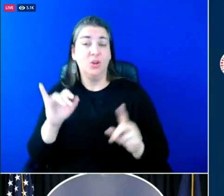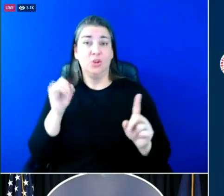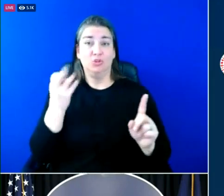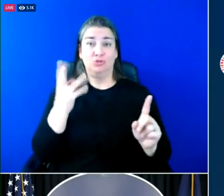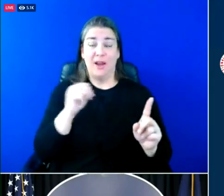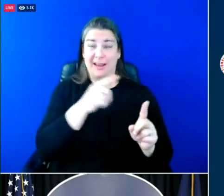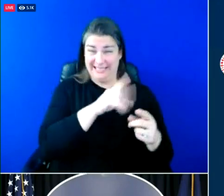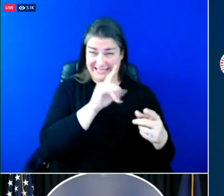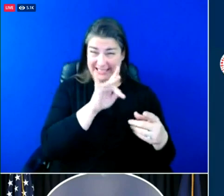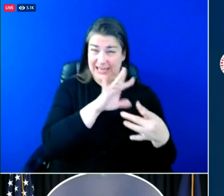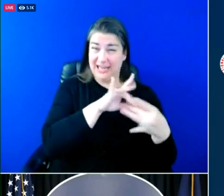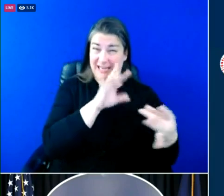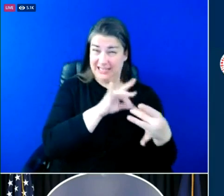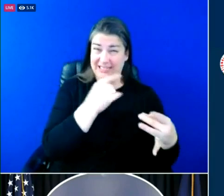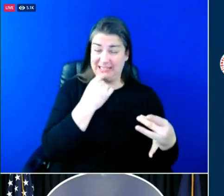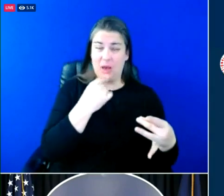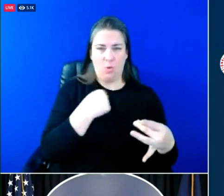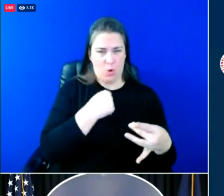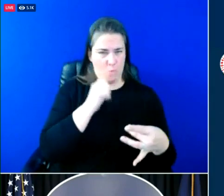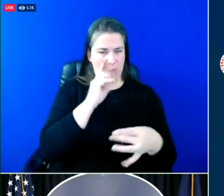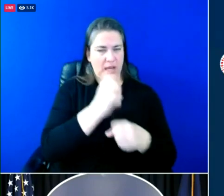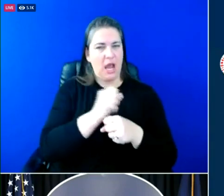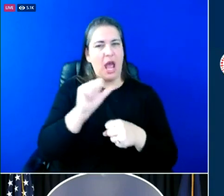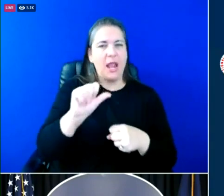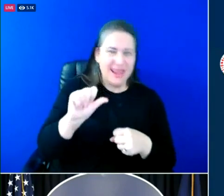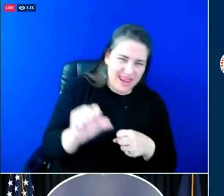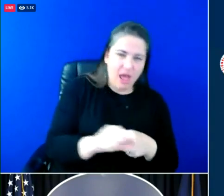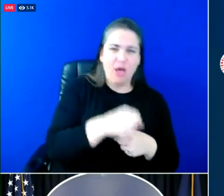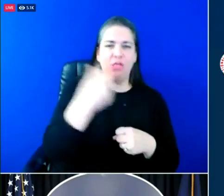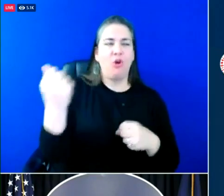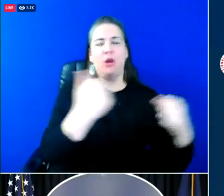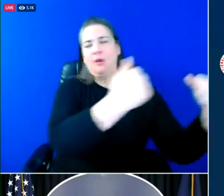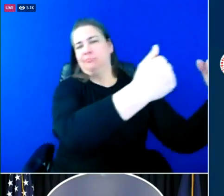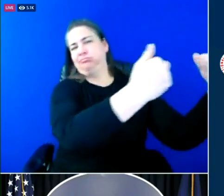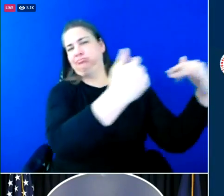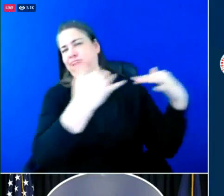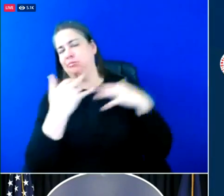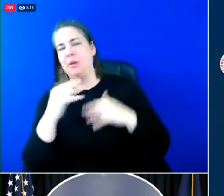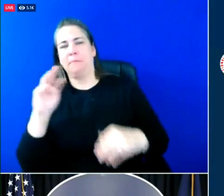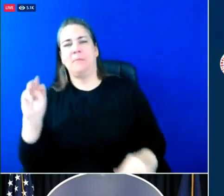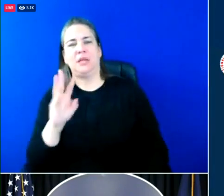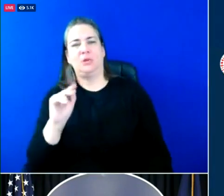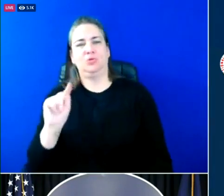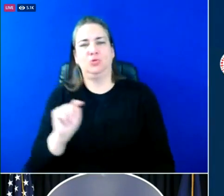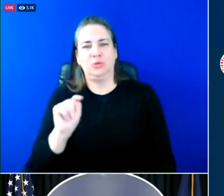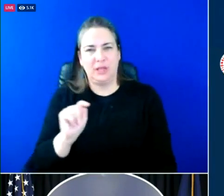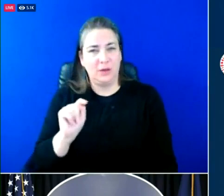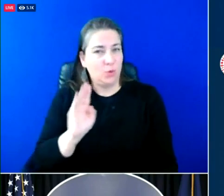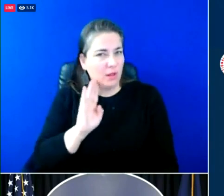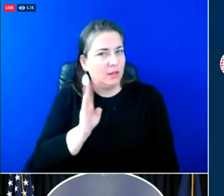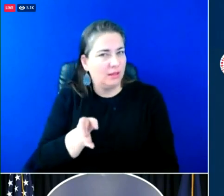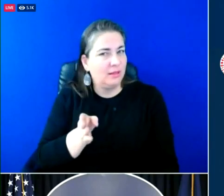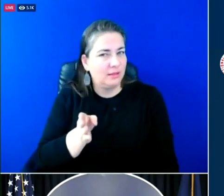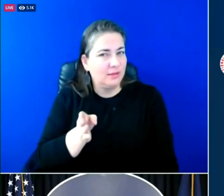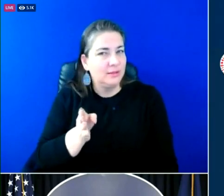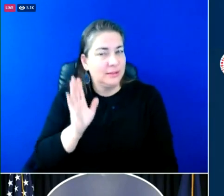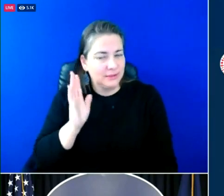expecting yet another system on Monday and Tuesday. So in closing the messaging is simply this.